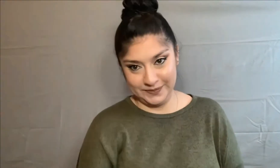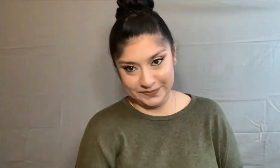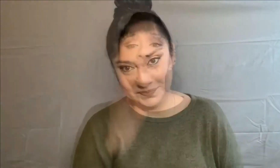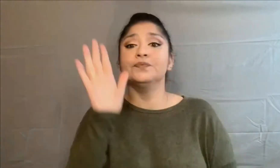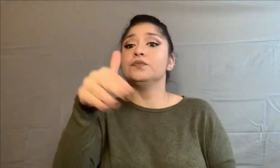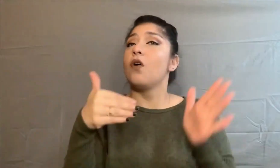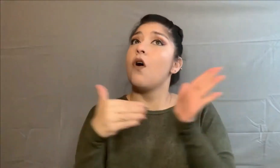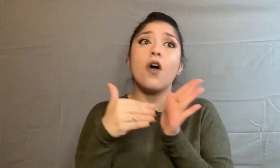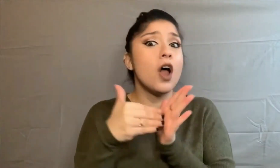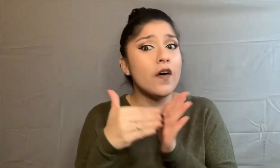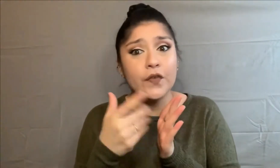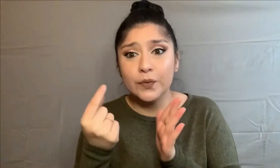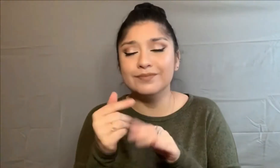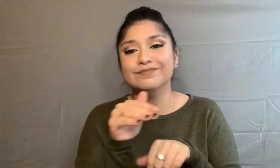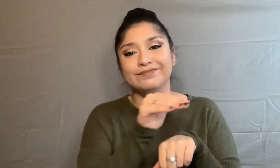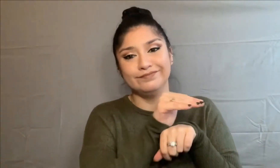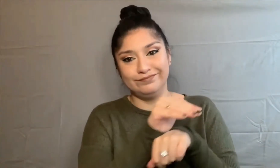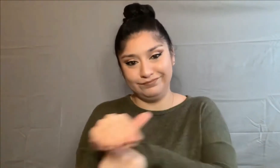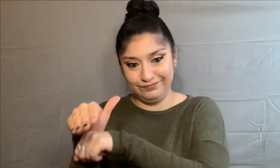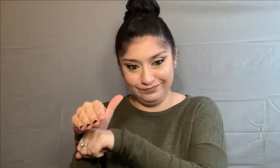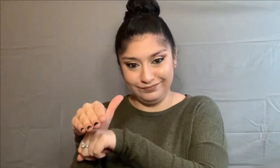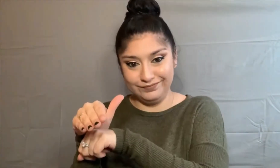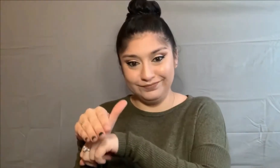often striking at night.